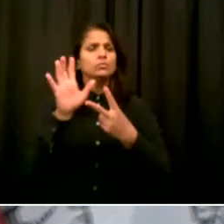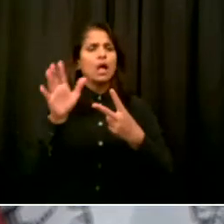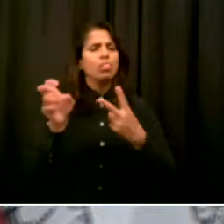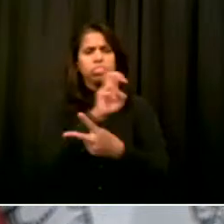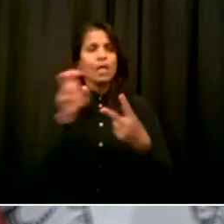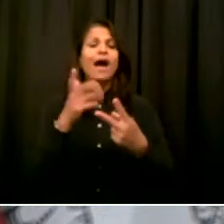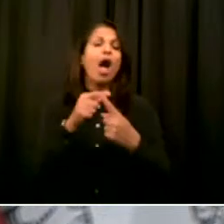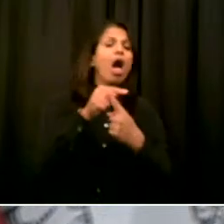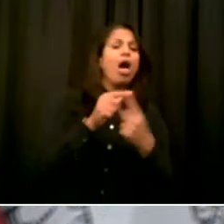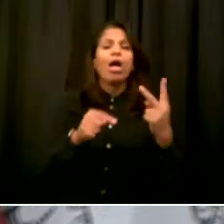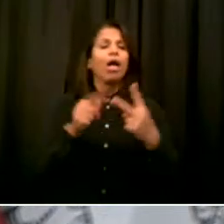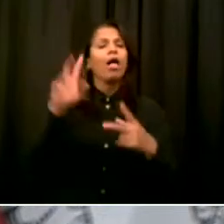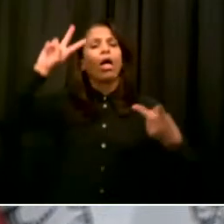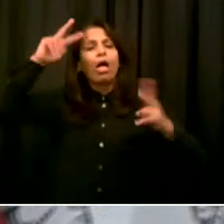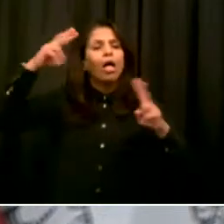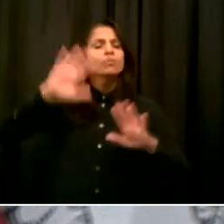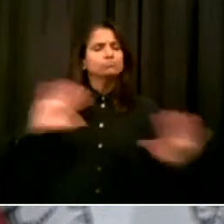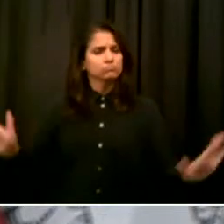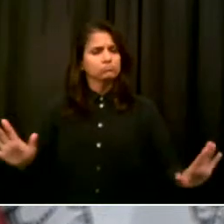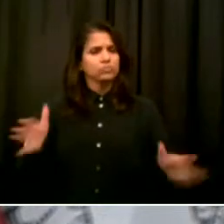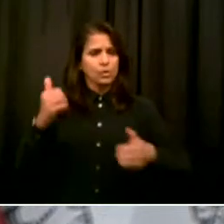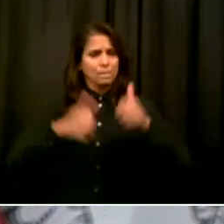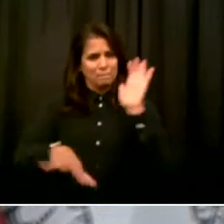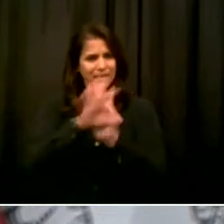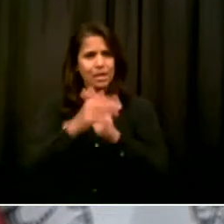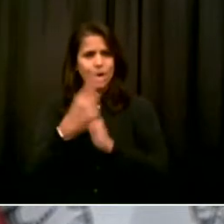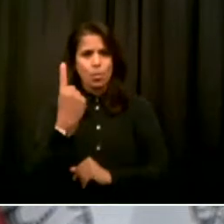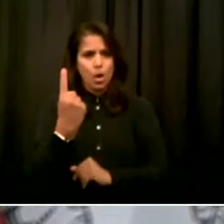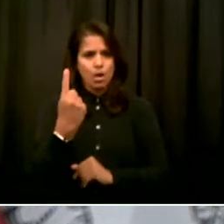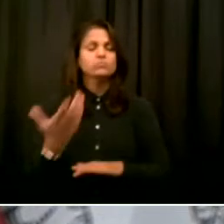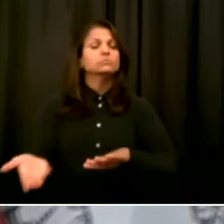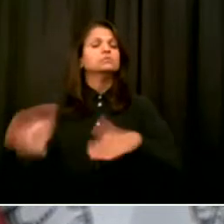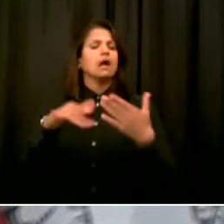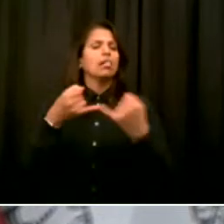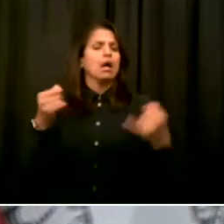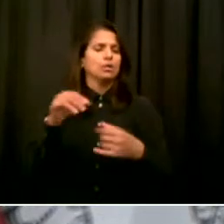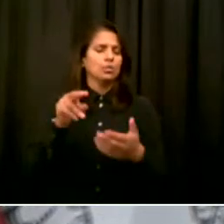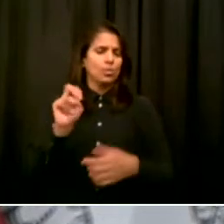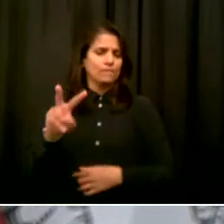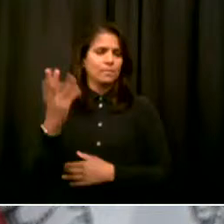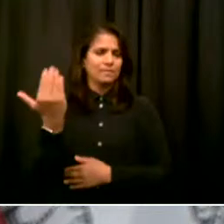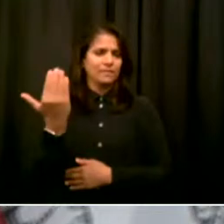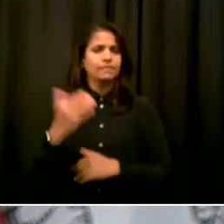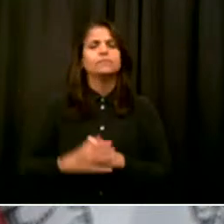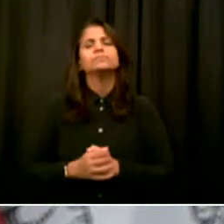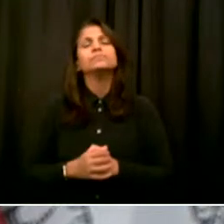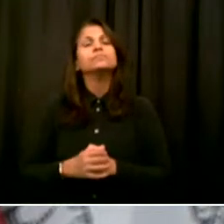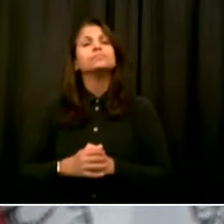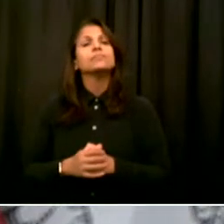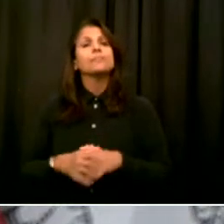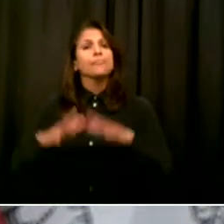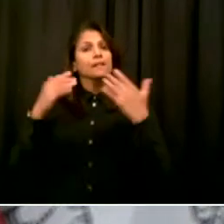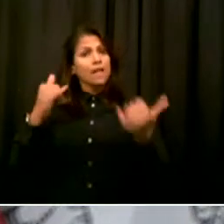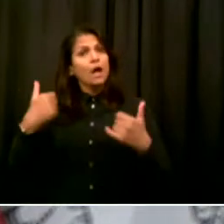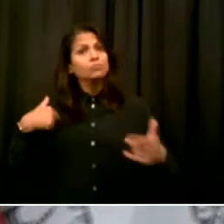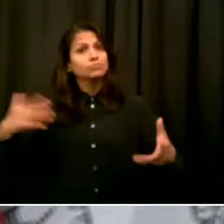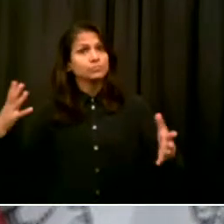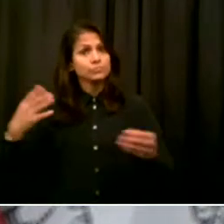REMOTE OR BLENDED AND FULLY PARTICIPATING IN N BLENDED. THA